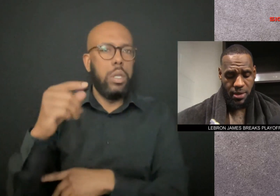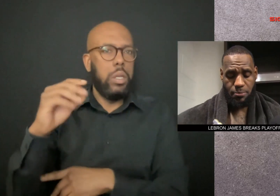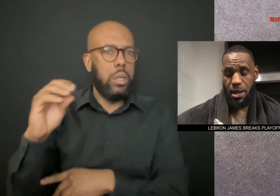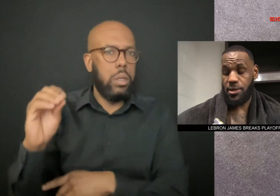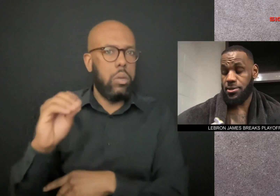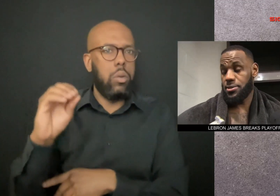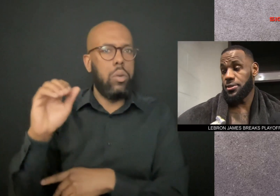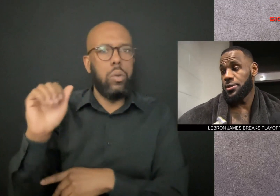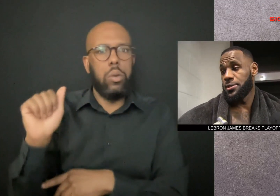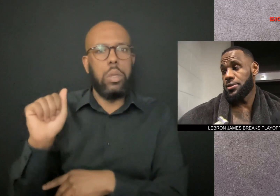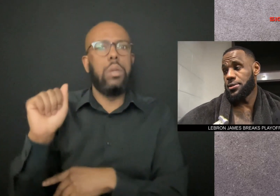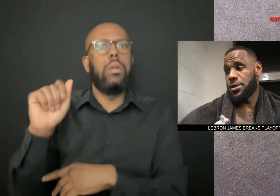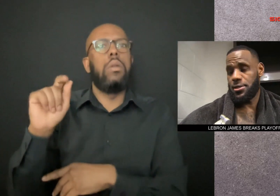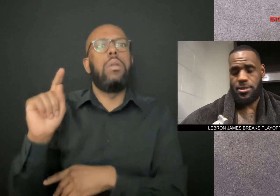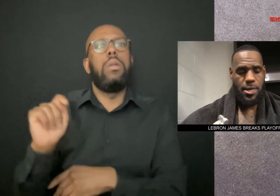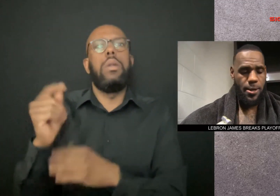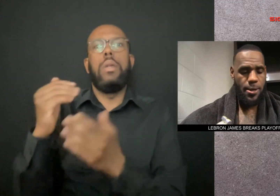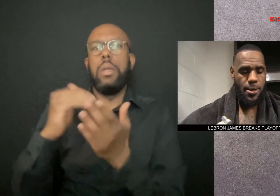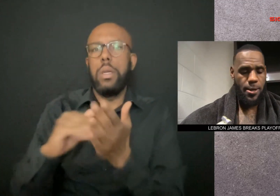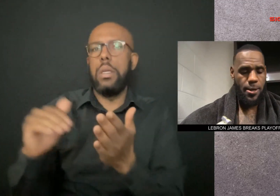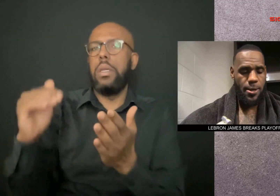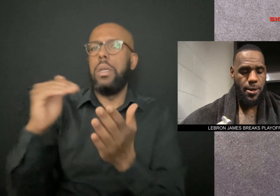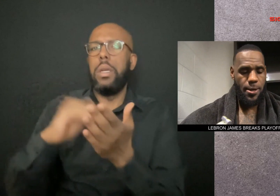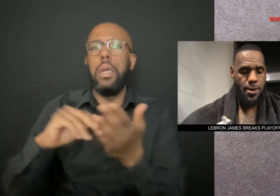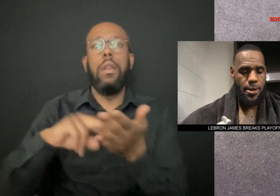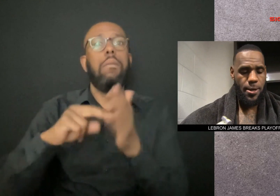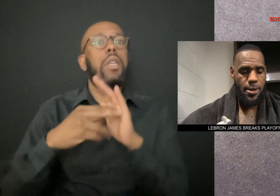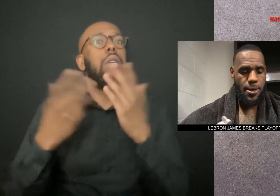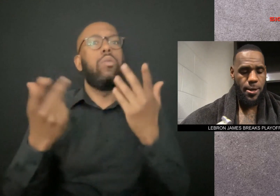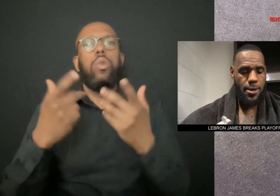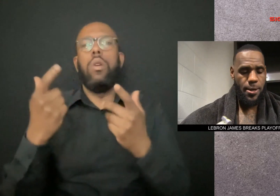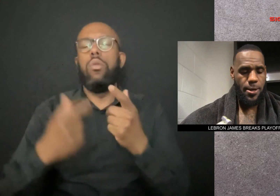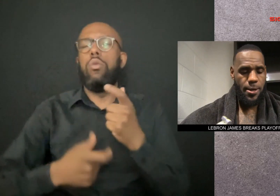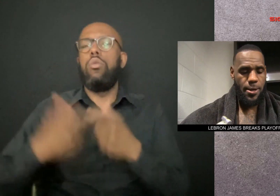in sports GOAT stands for greatest of all time